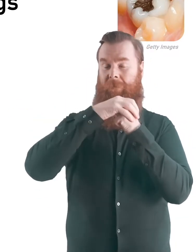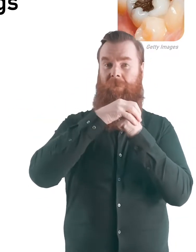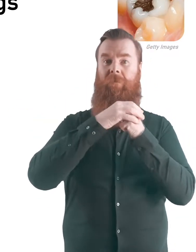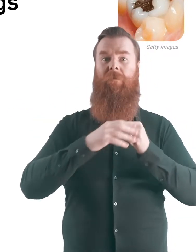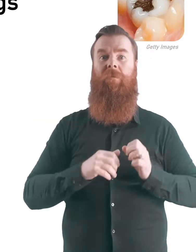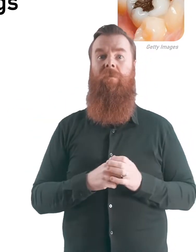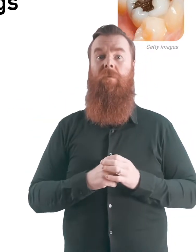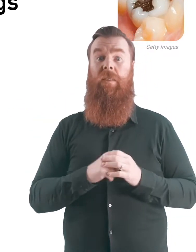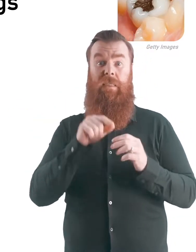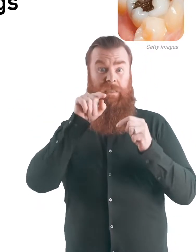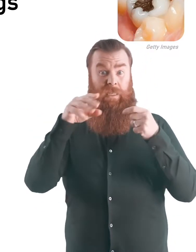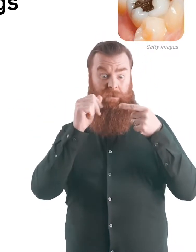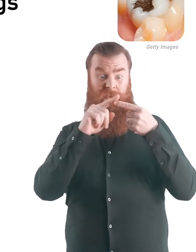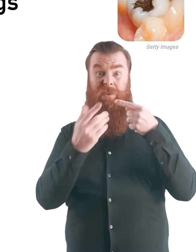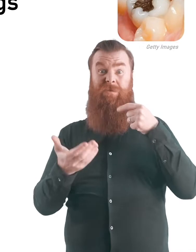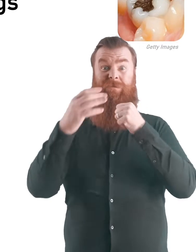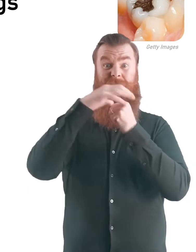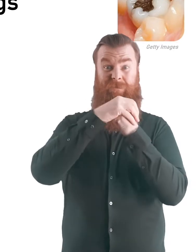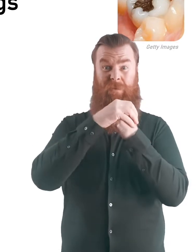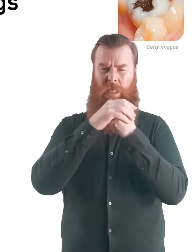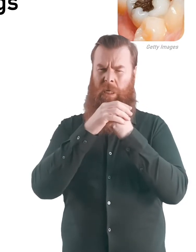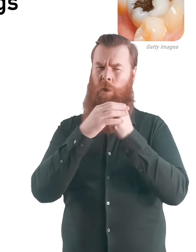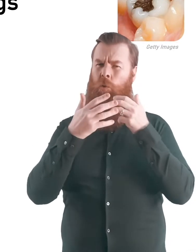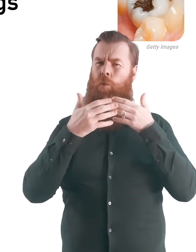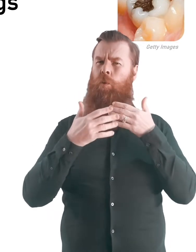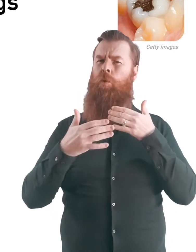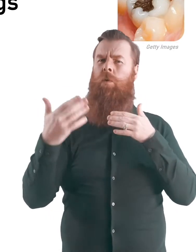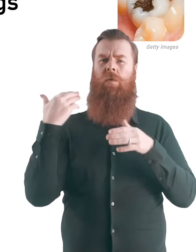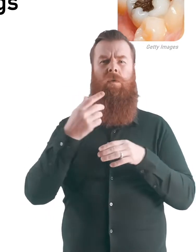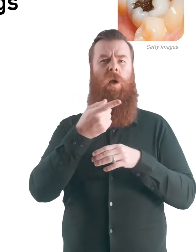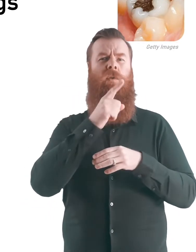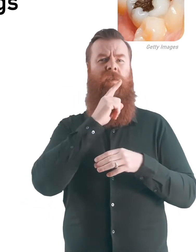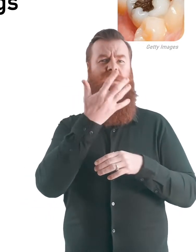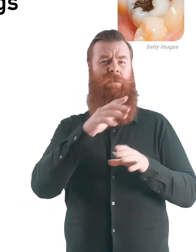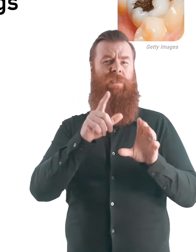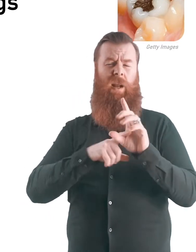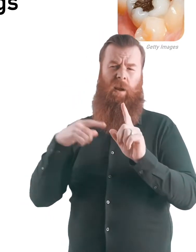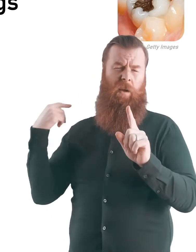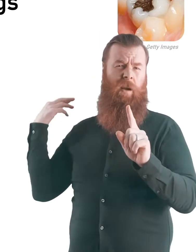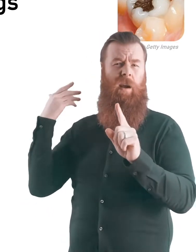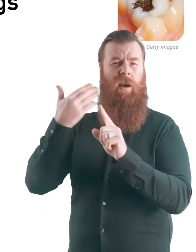Amalgam has been used in dentistry for over 150 years and